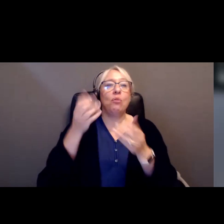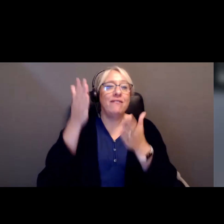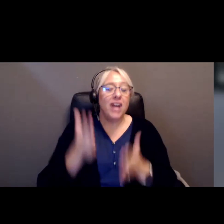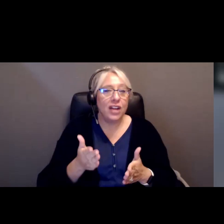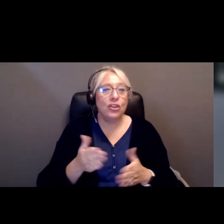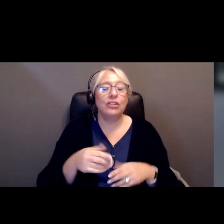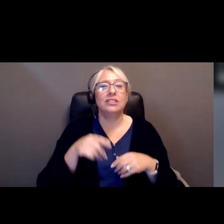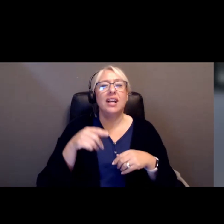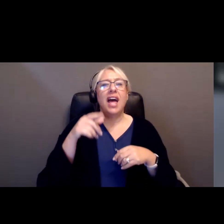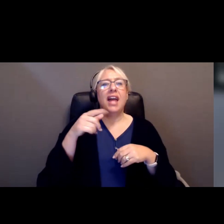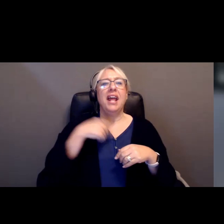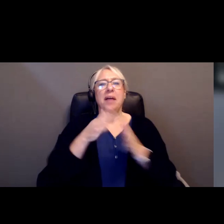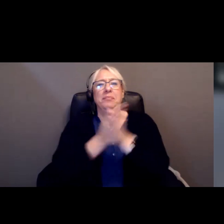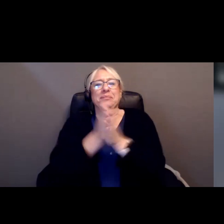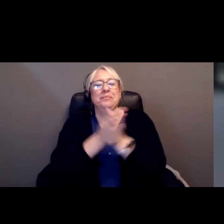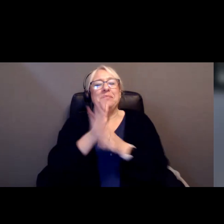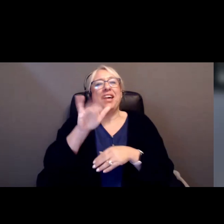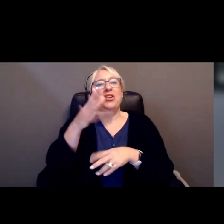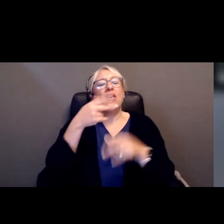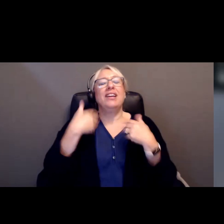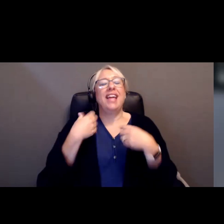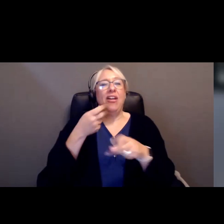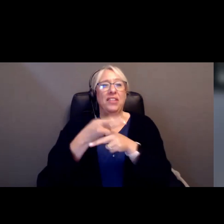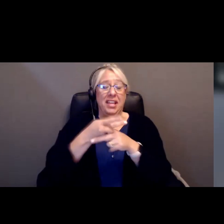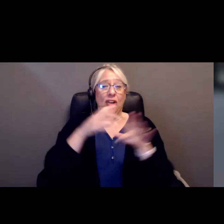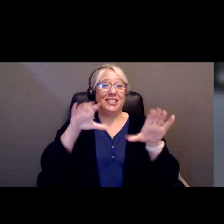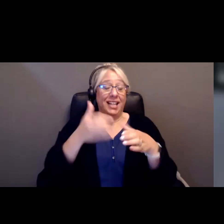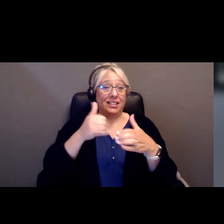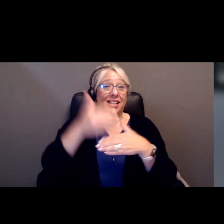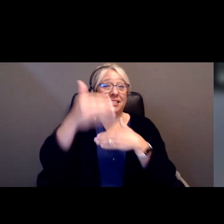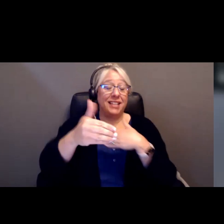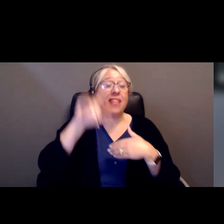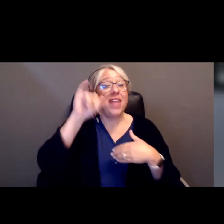next because that's my biggest frustration is the lack of accessibility in healthcare. So I